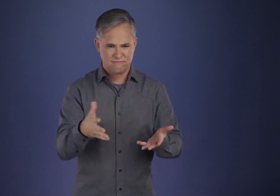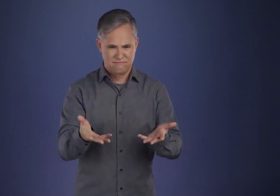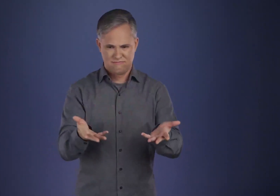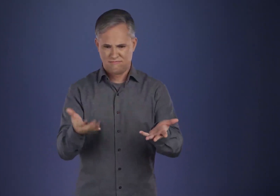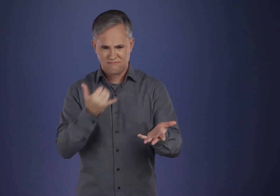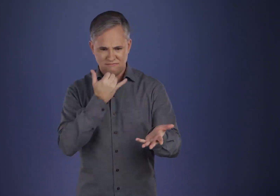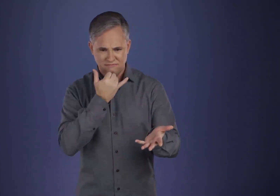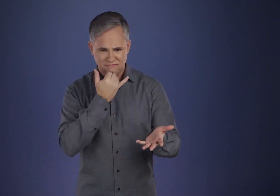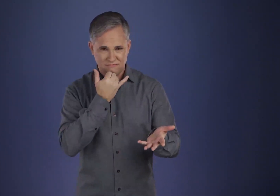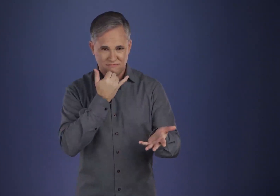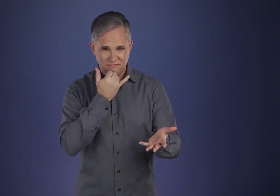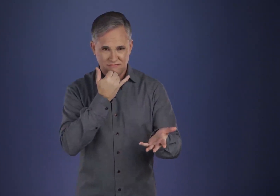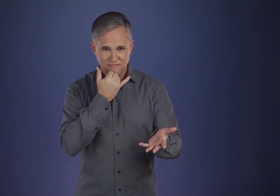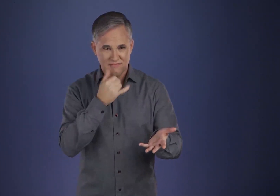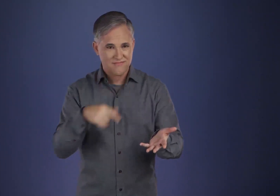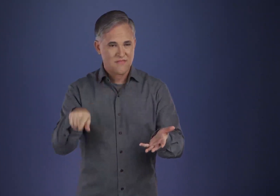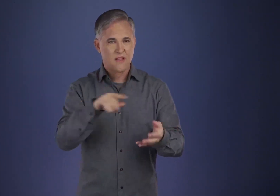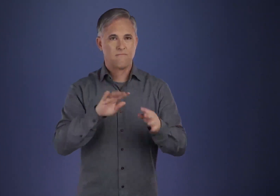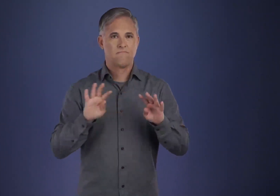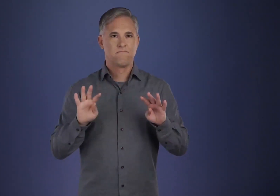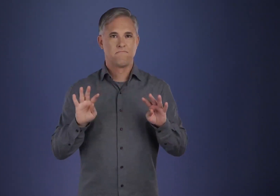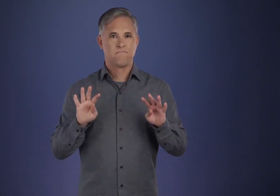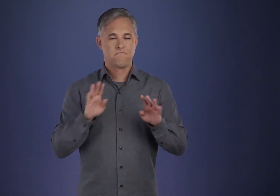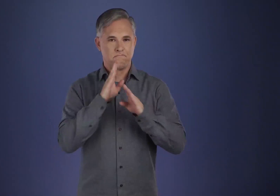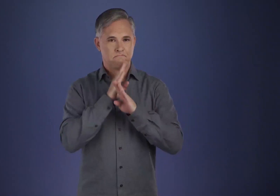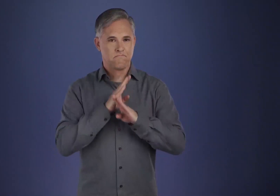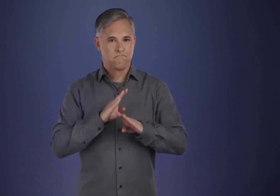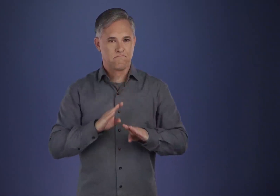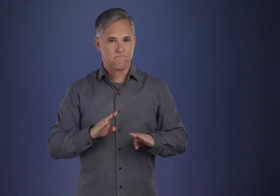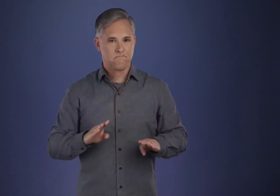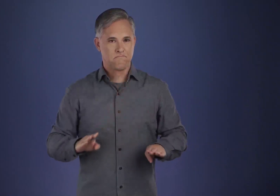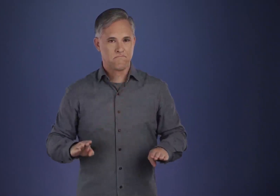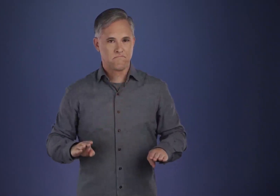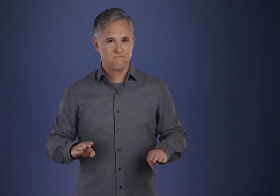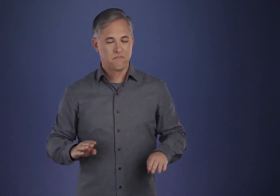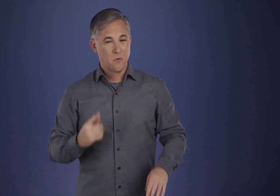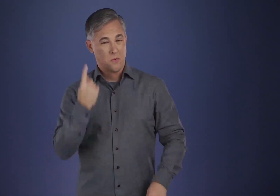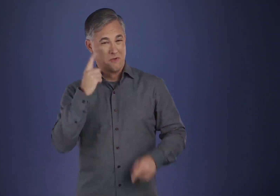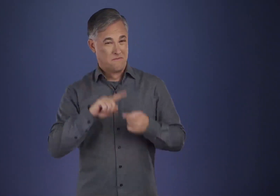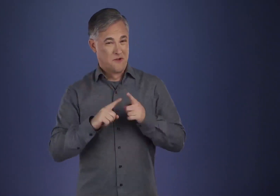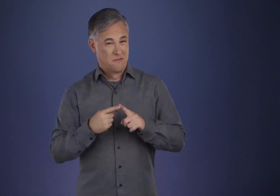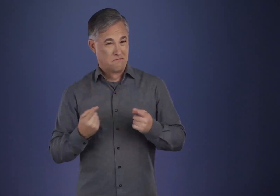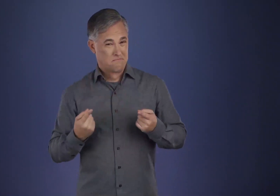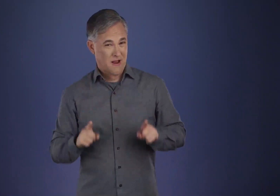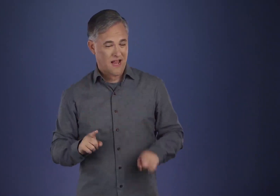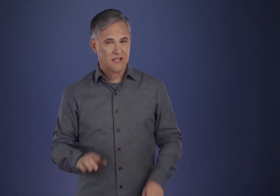With waning enthusiasm, my tale trailed off to the end. There was a long silence.